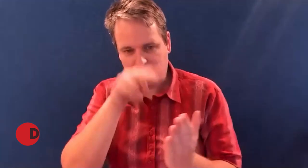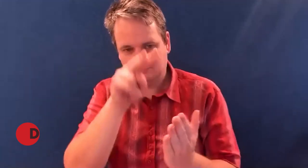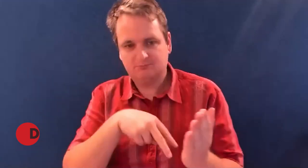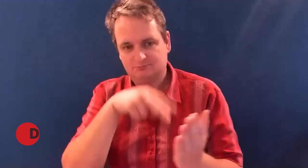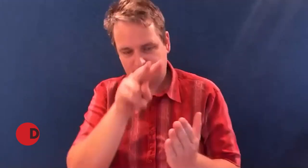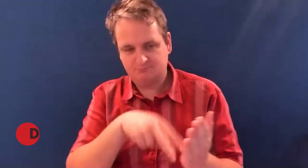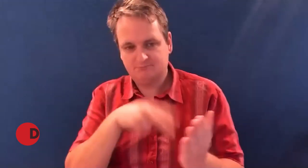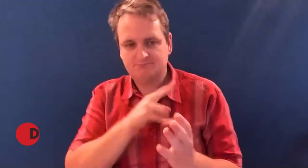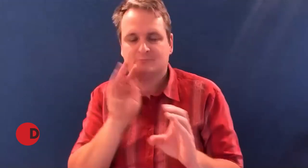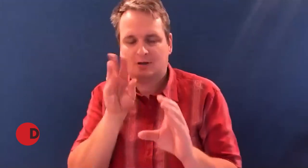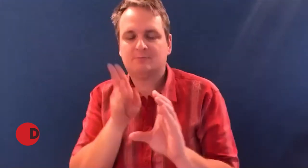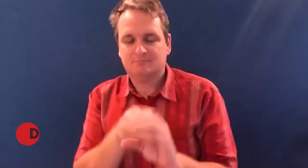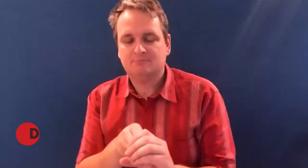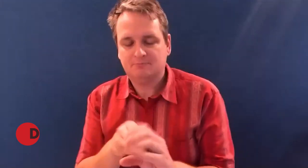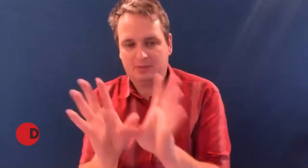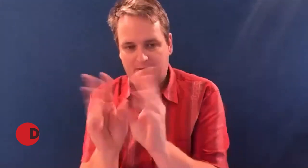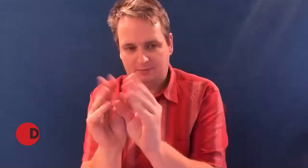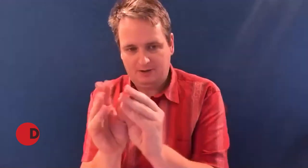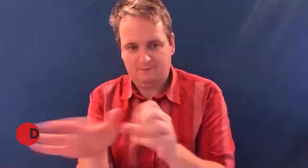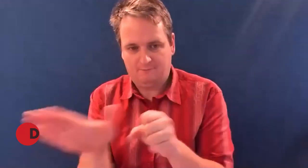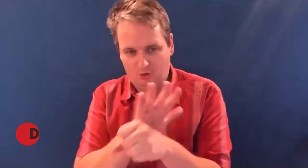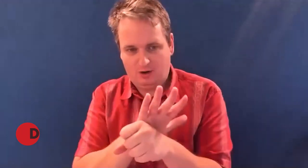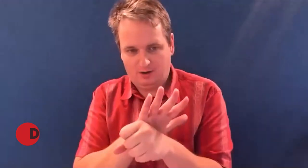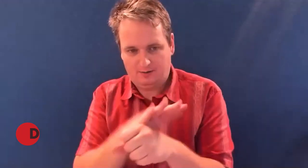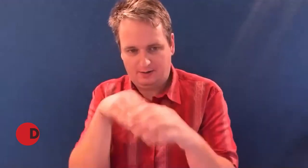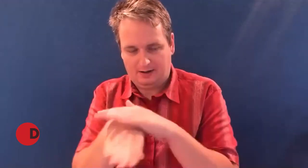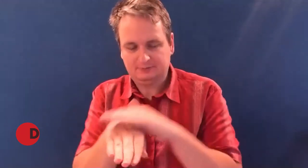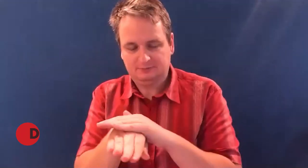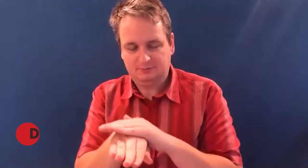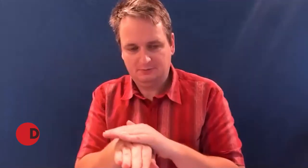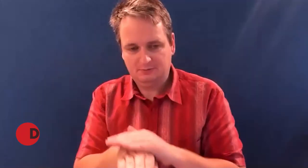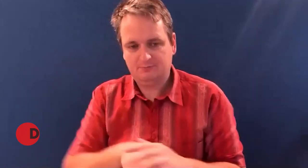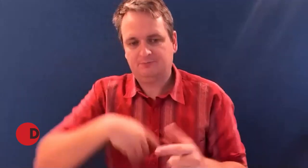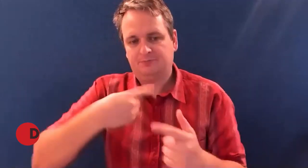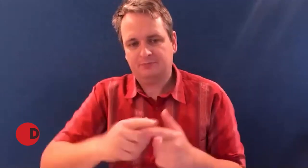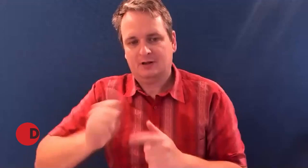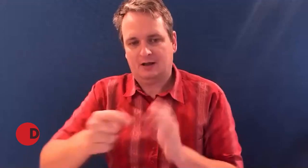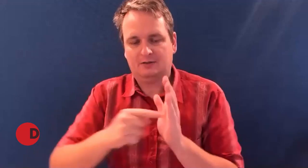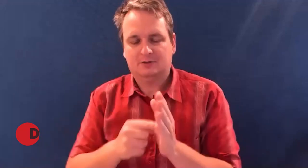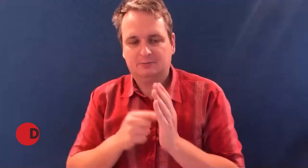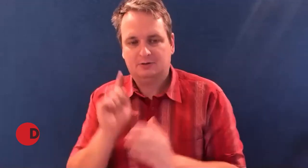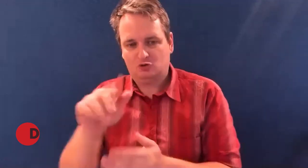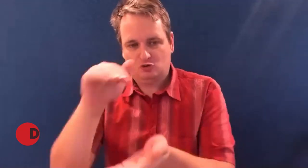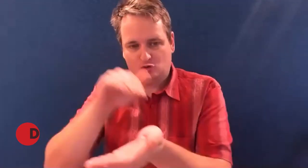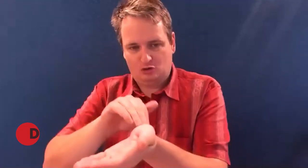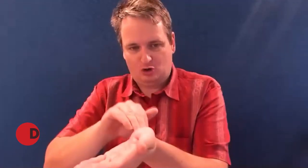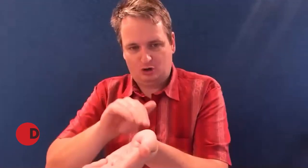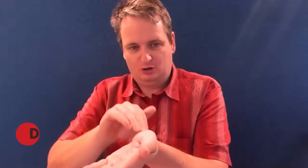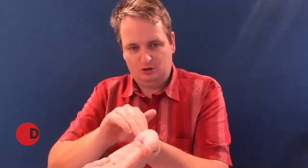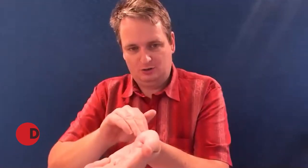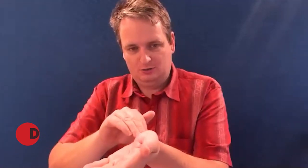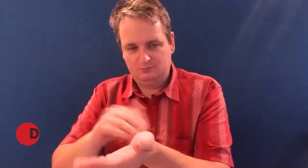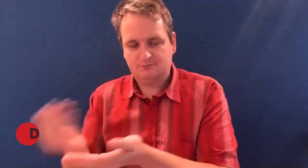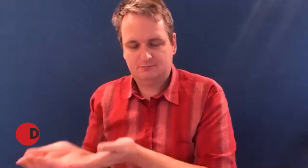for full meeting access. Another example is on a Doctor visit,